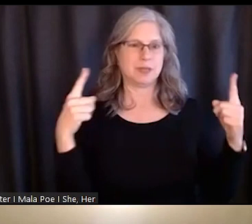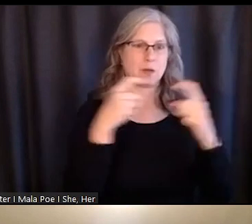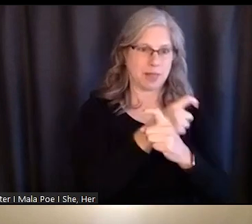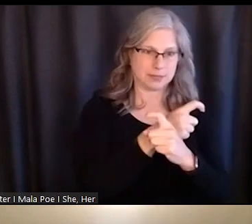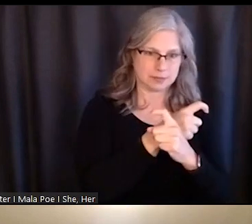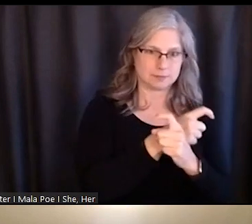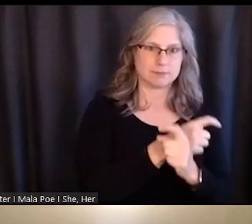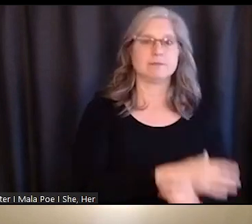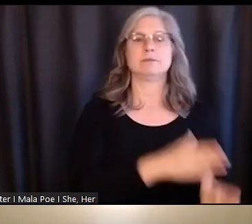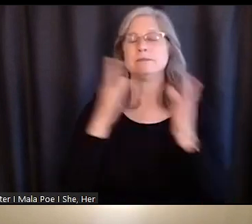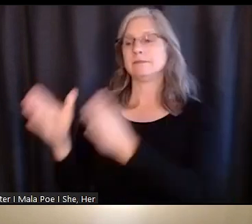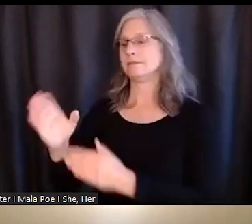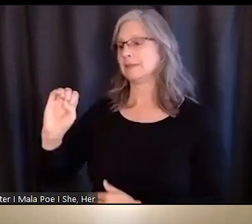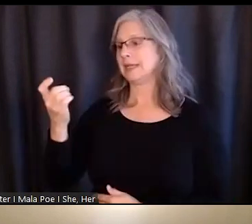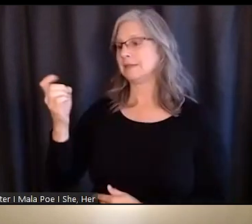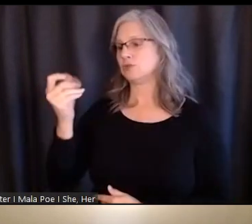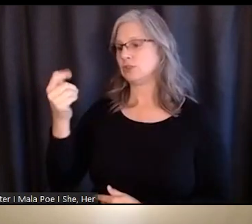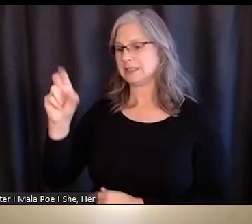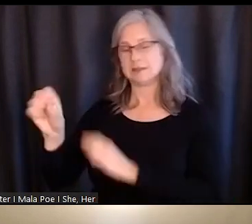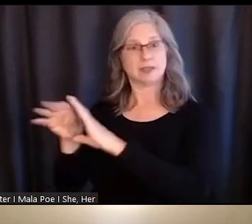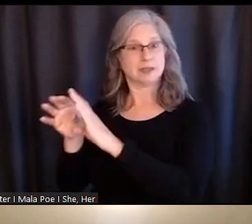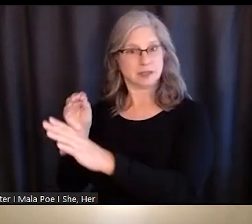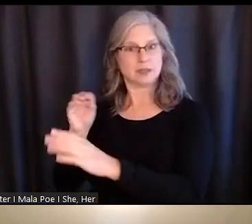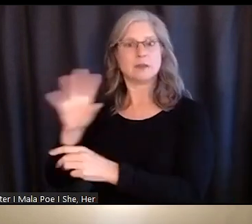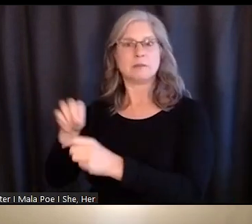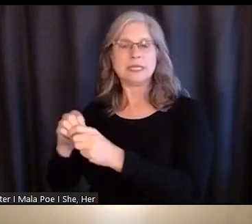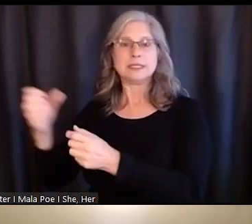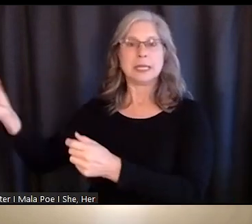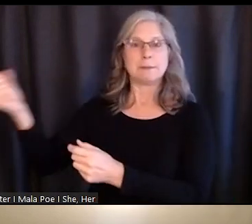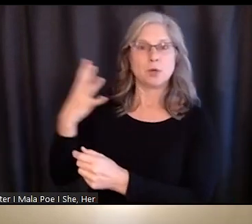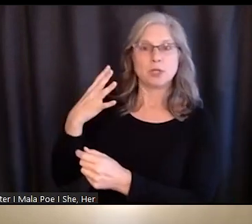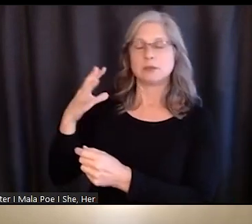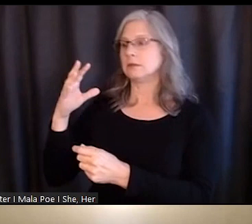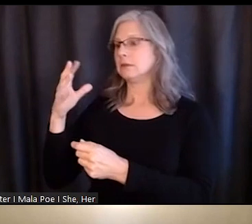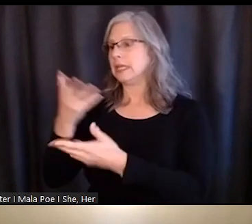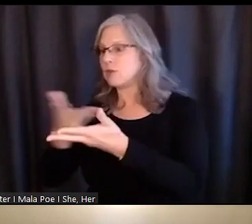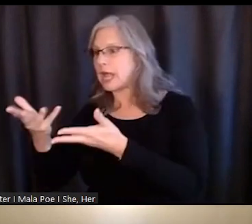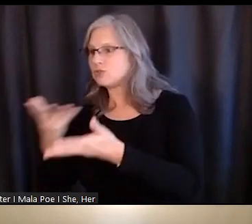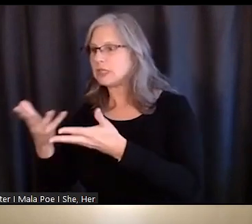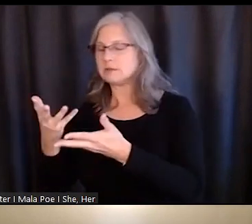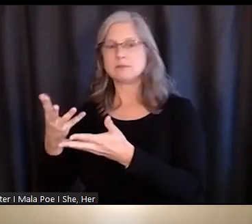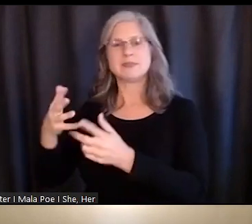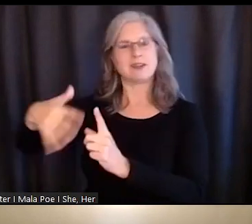Exogenous sources of variation include input and interaction, but also context, which I'll talk about a little bit later in the talk.